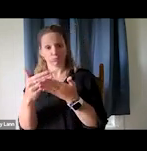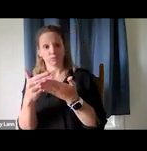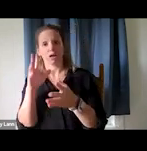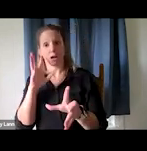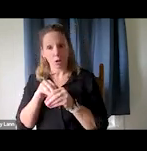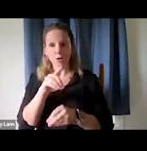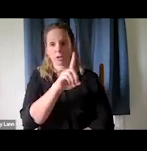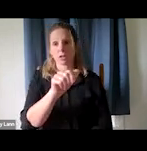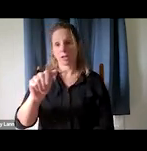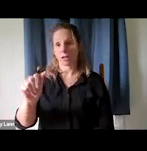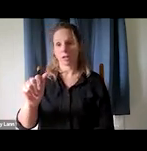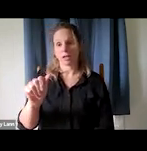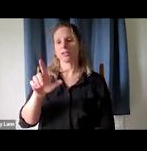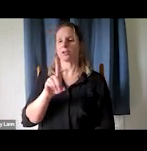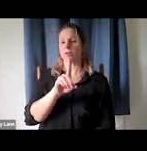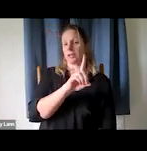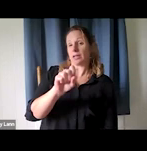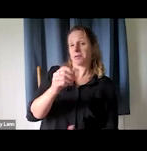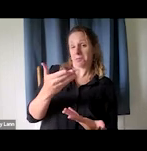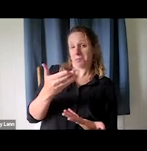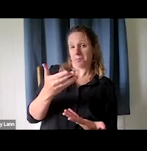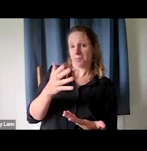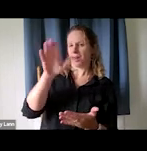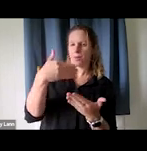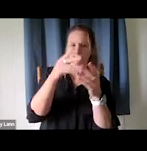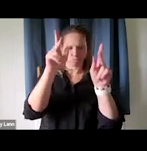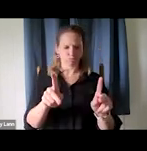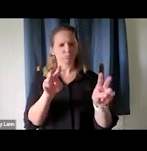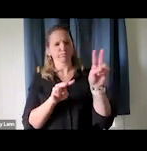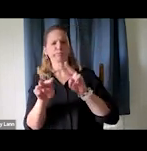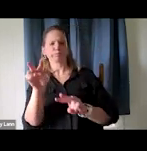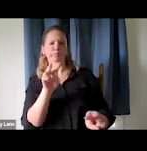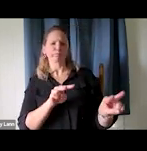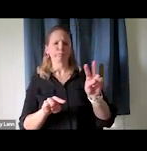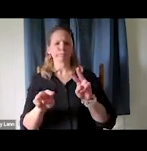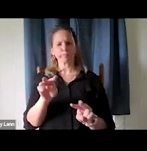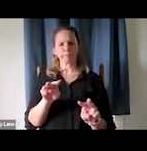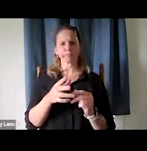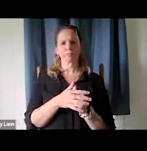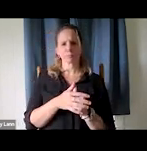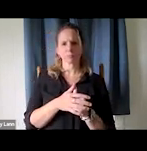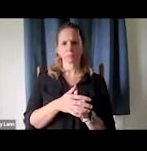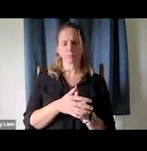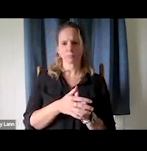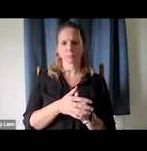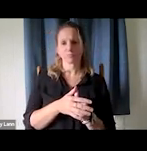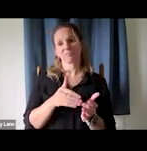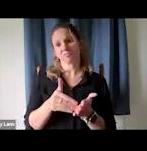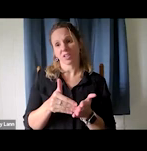So at DDS, we're always looking at the whole person. So that's while often you'll probably,